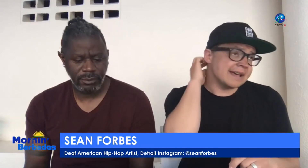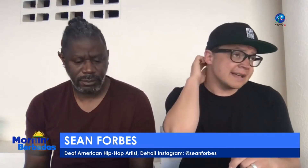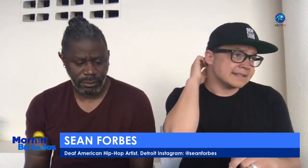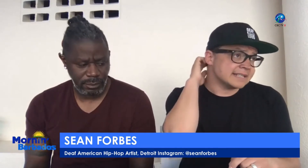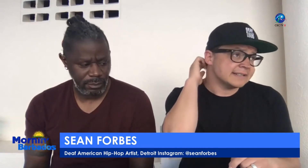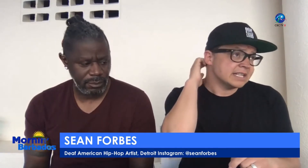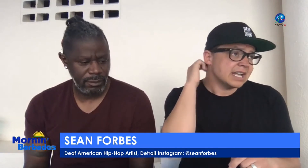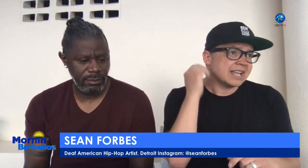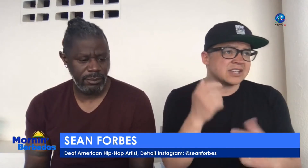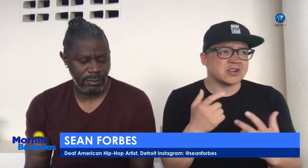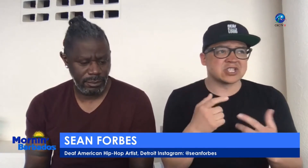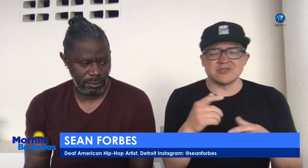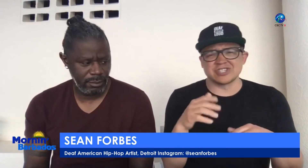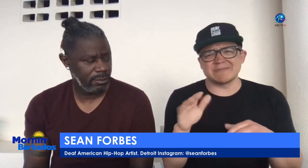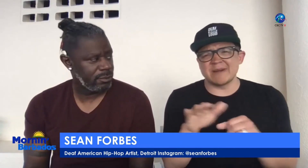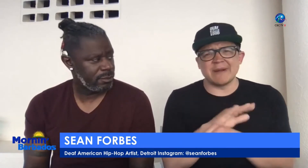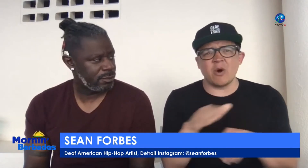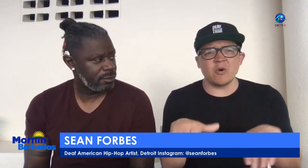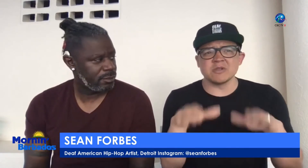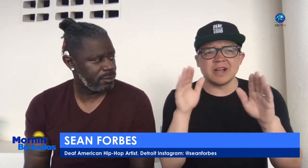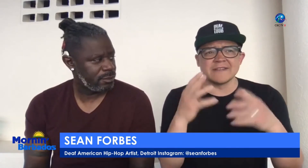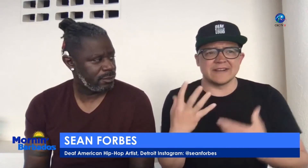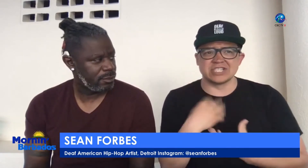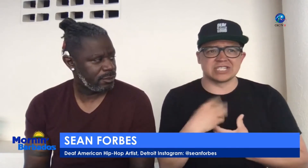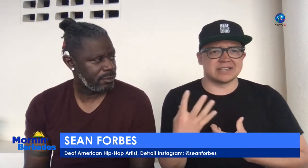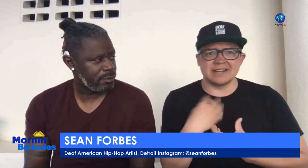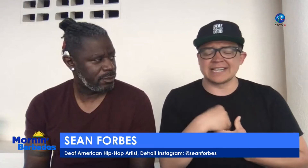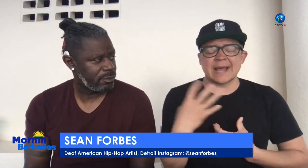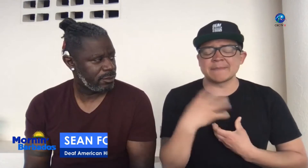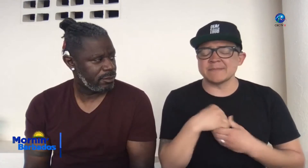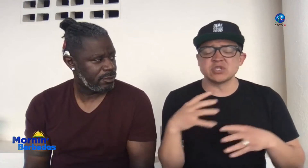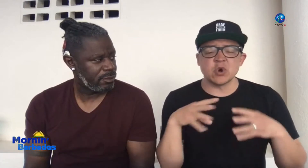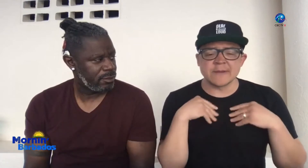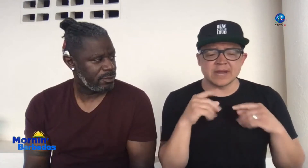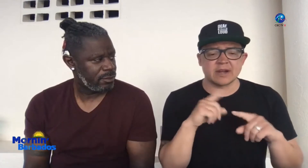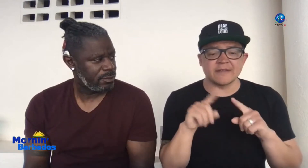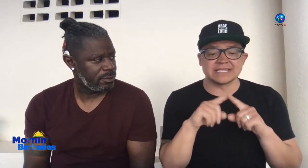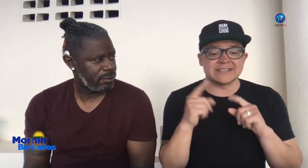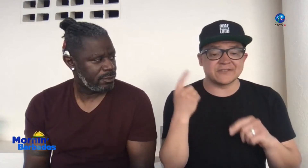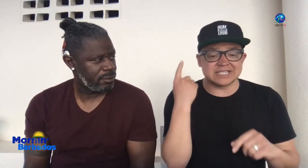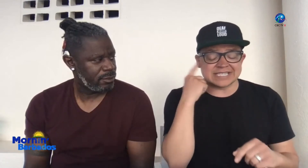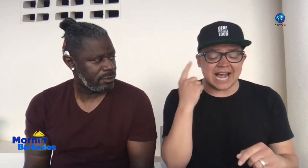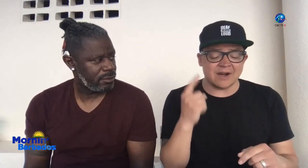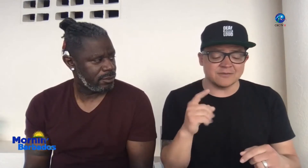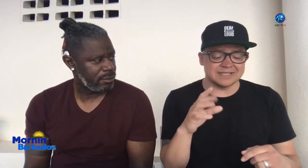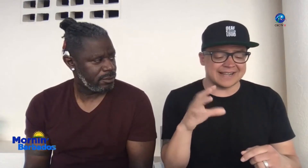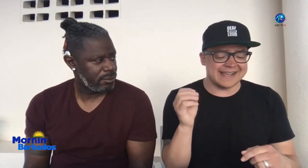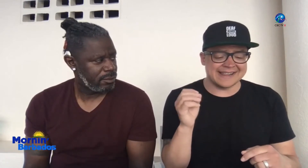and you know so just my whole life i just i kept observing all these different sounds and